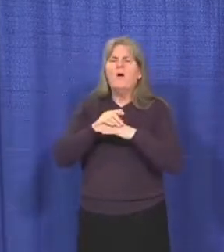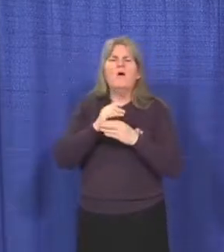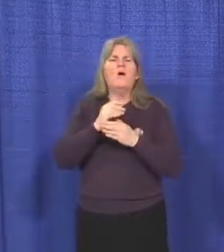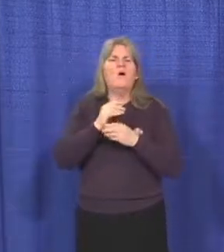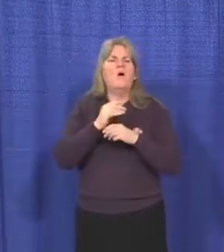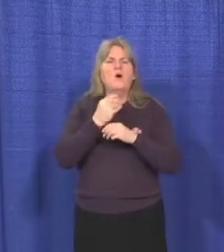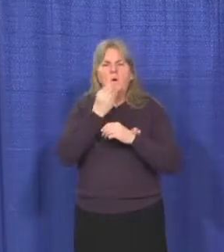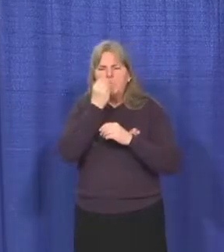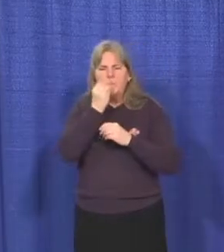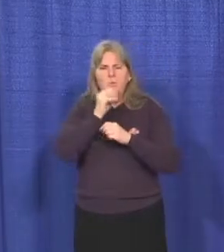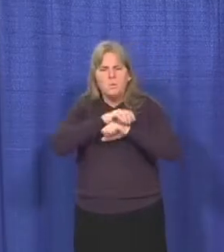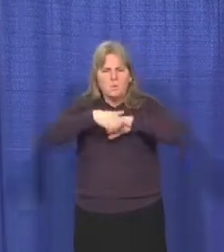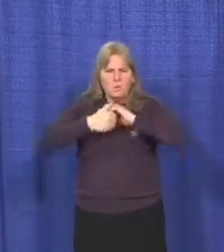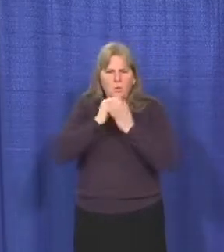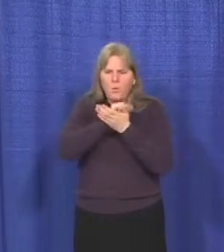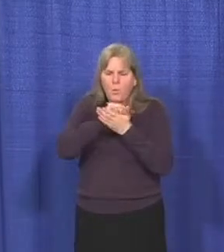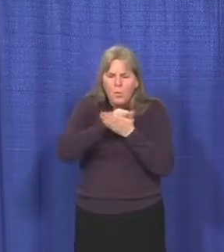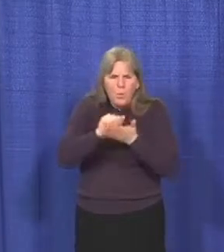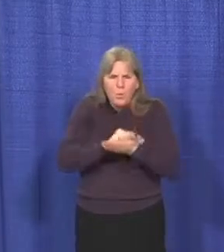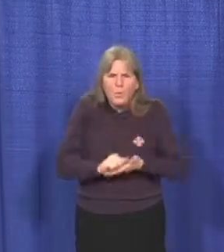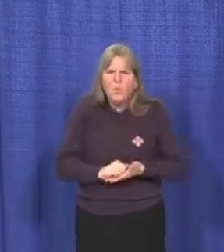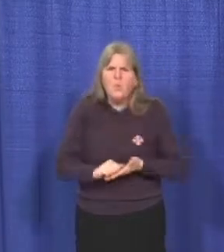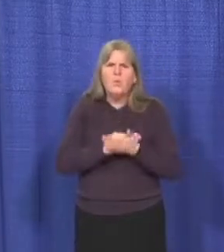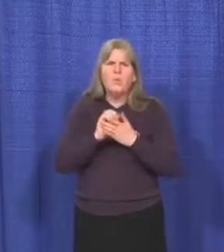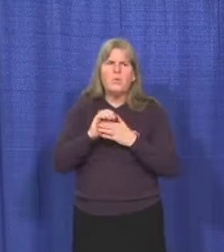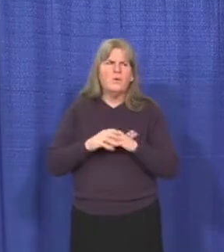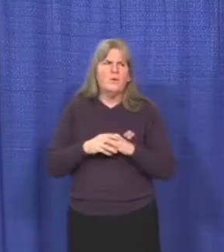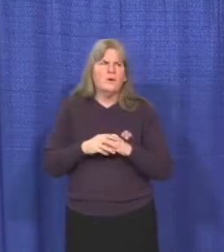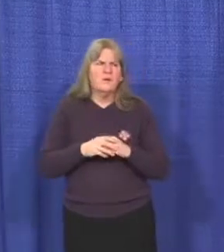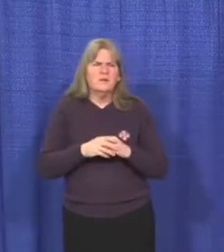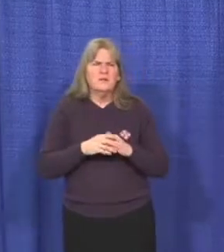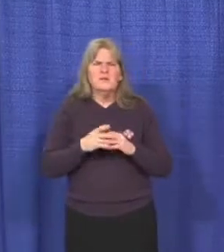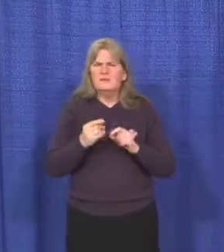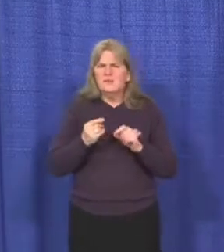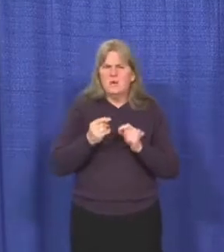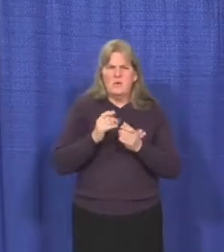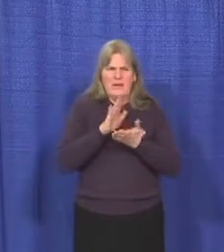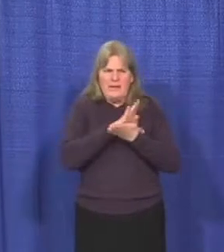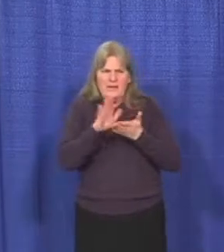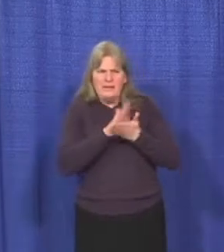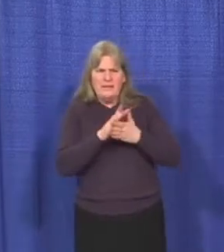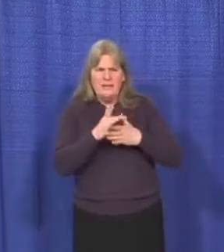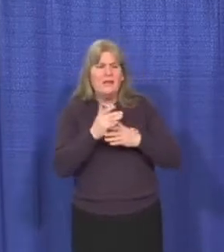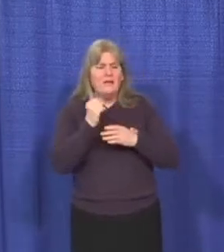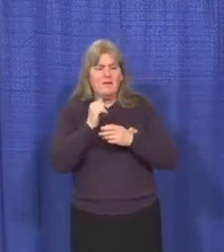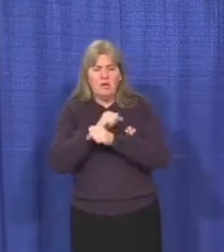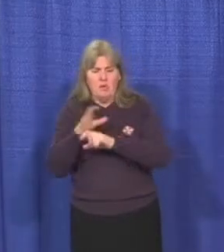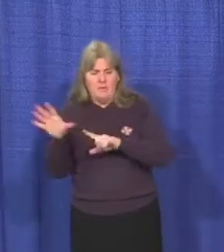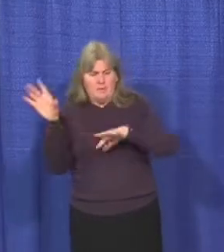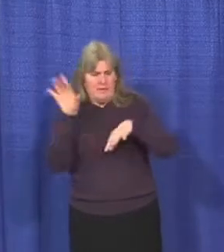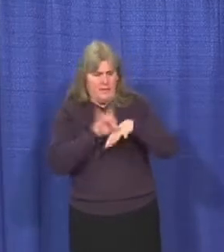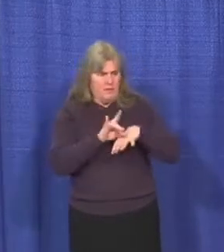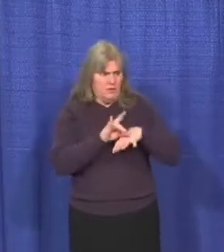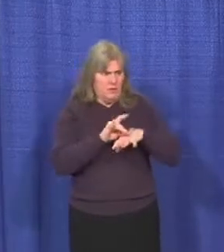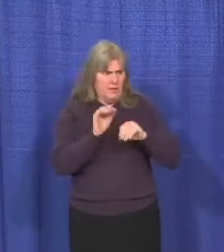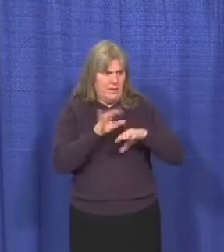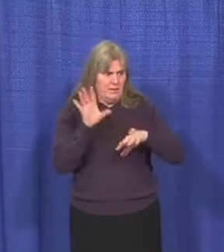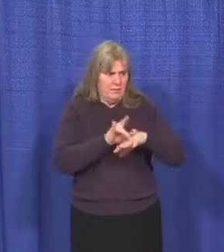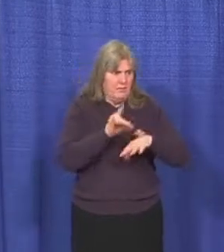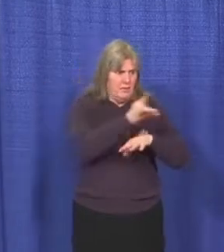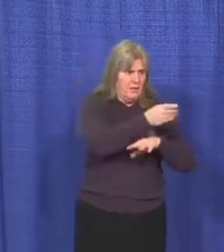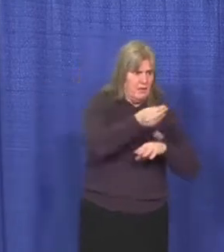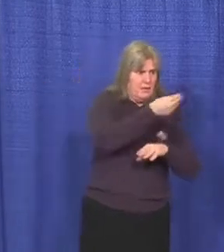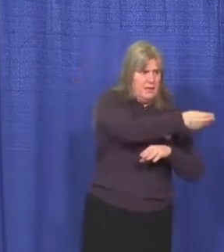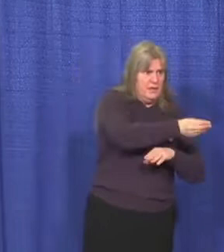their groceries?